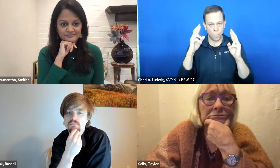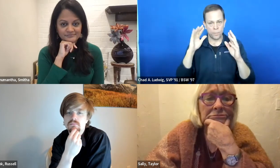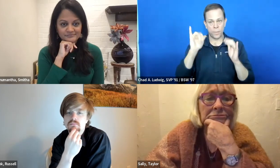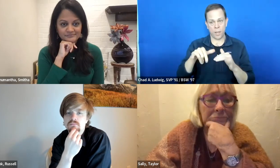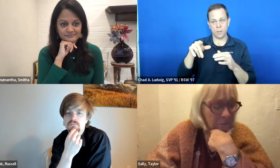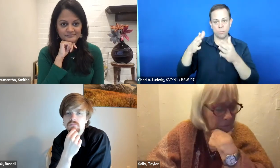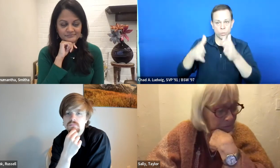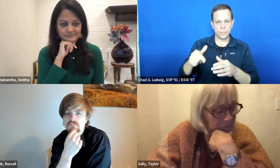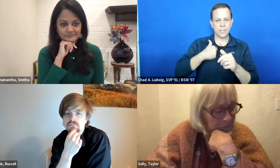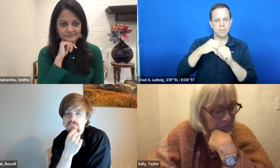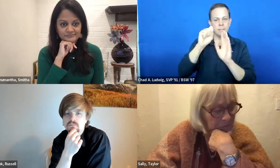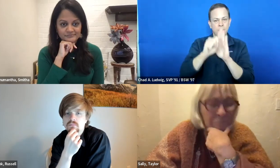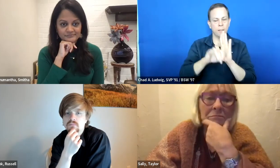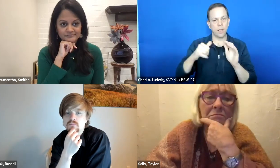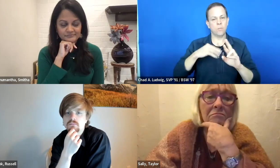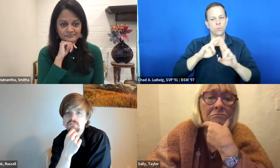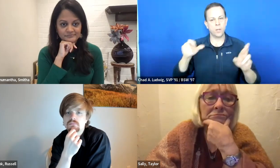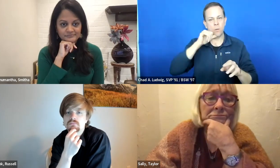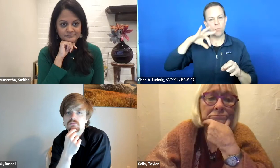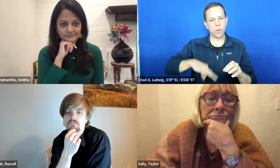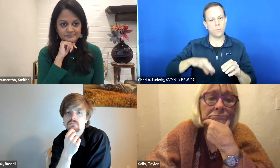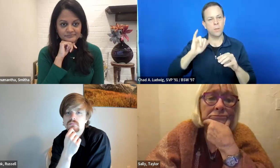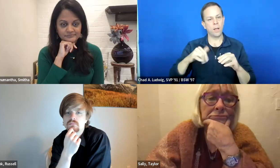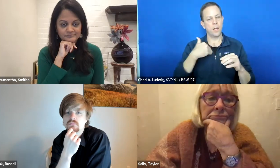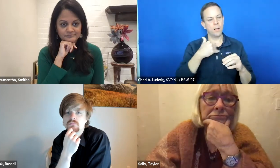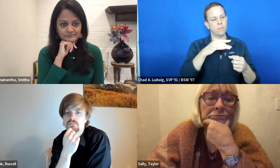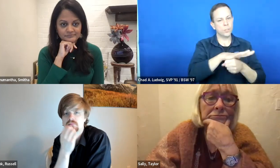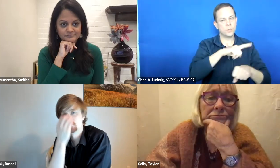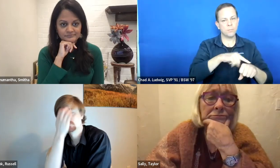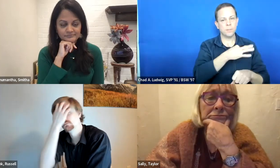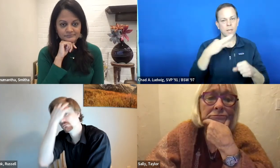that can come in, and hopefully that person is, you know, aware